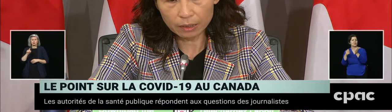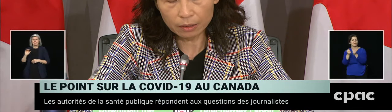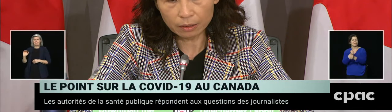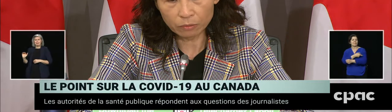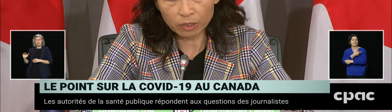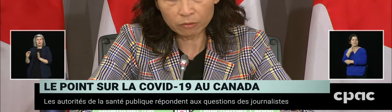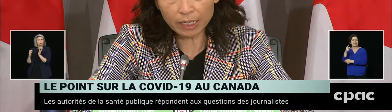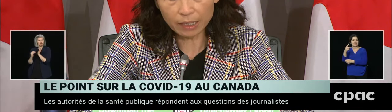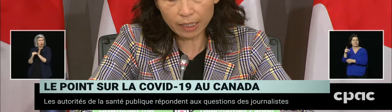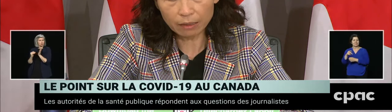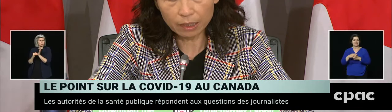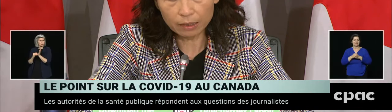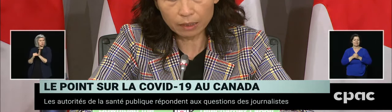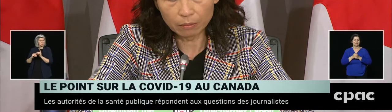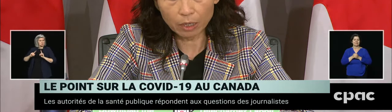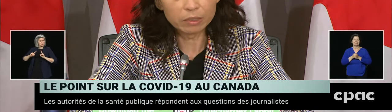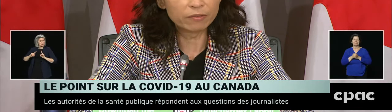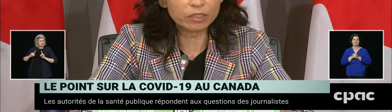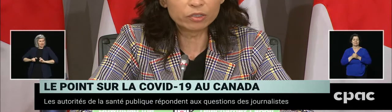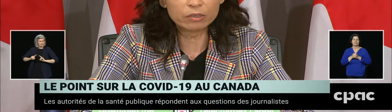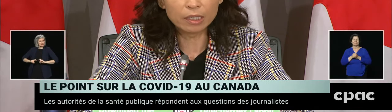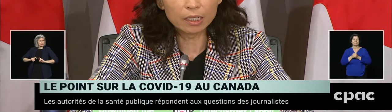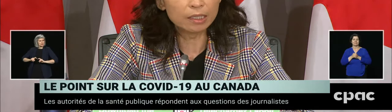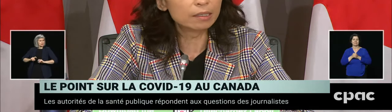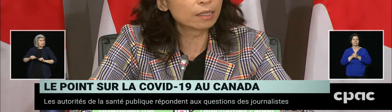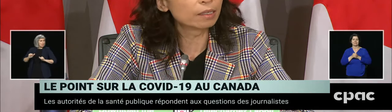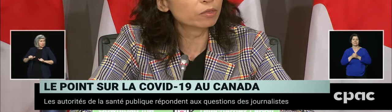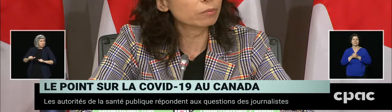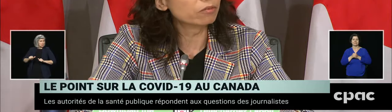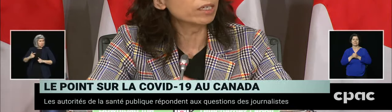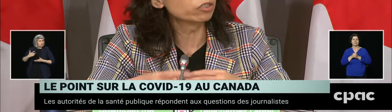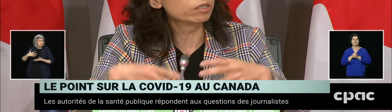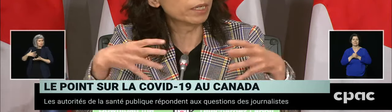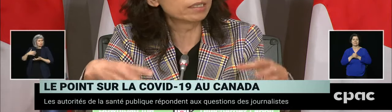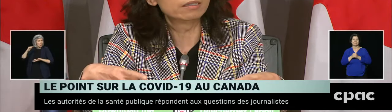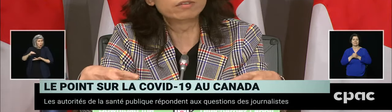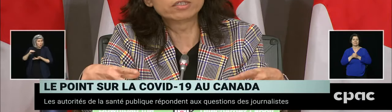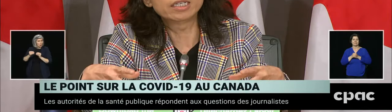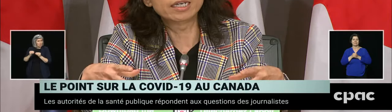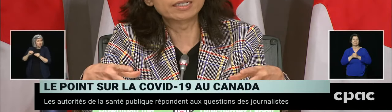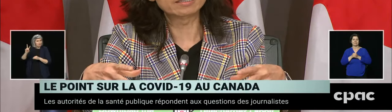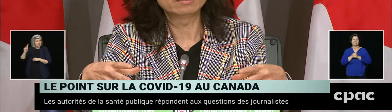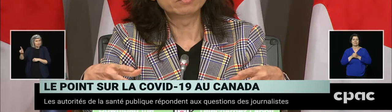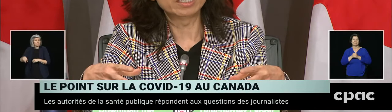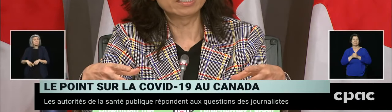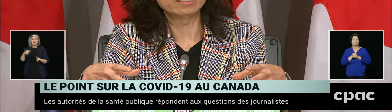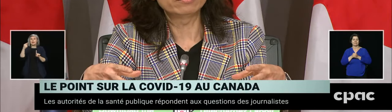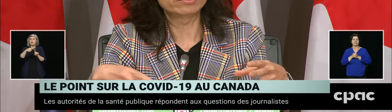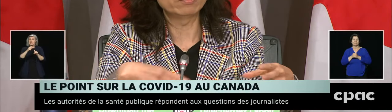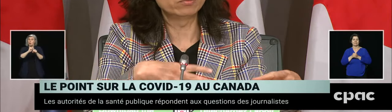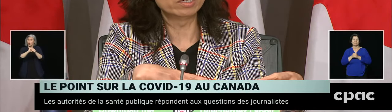THESE FACTORS. FOR COVID-19, I'M AWARE THAT THERE'S -- RIGHT NOW THERE'S